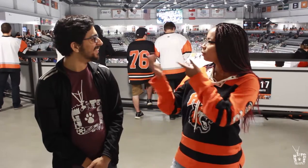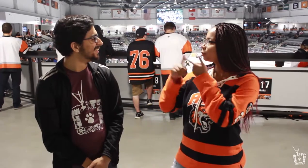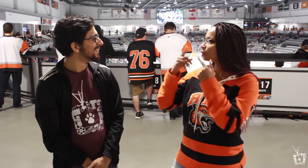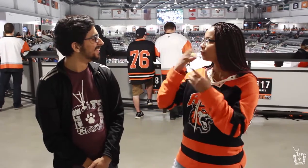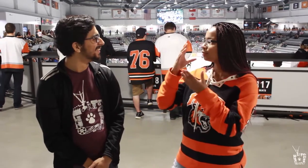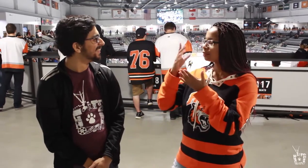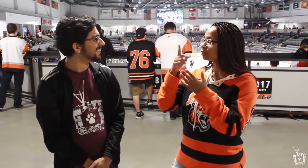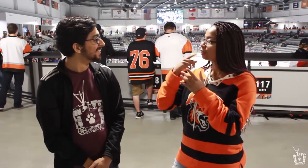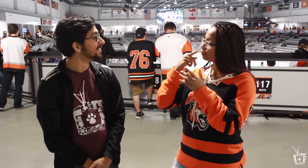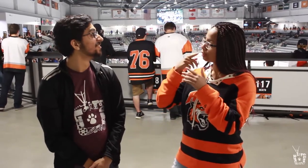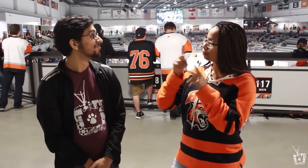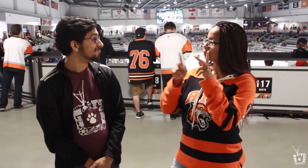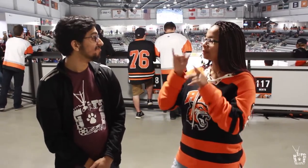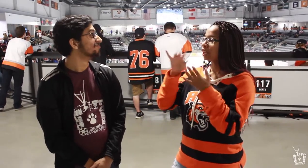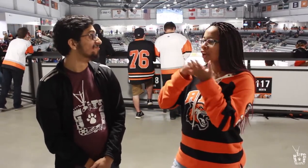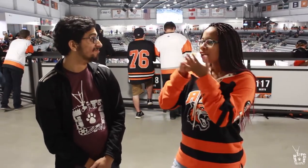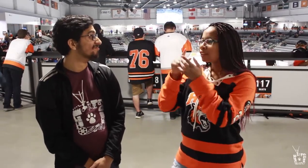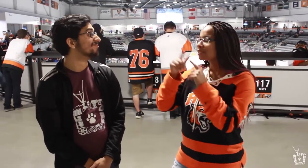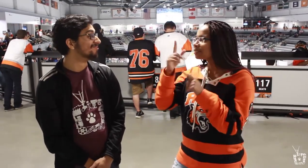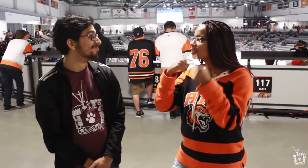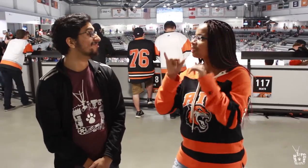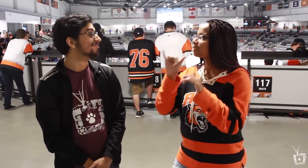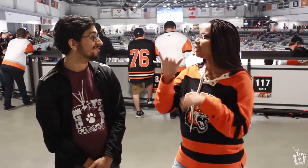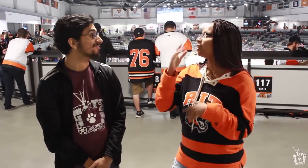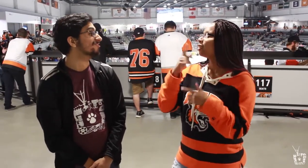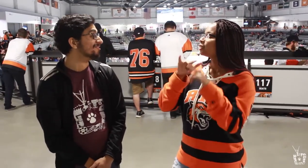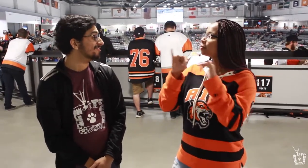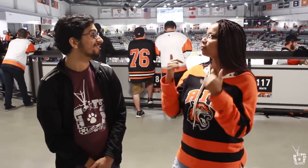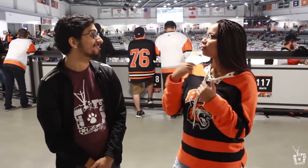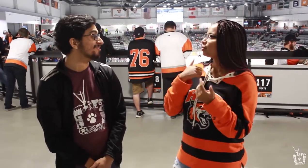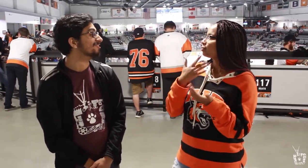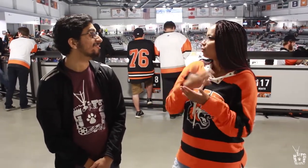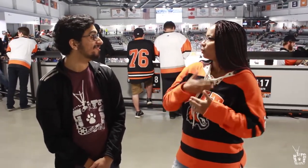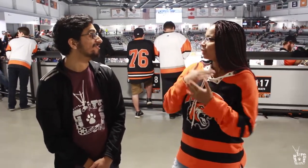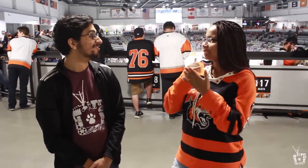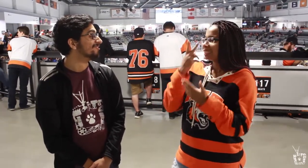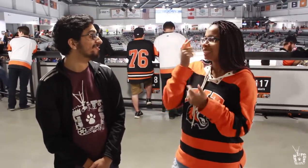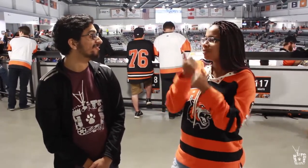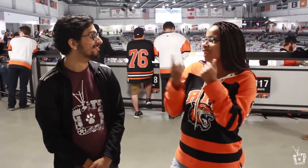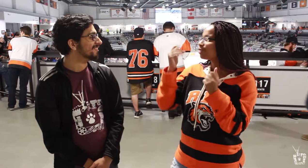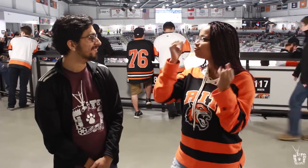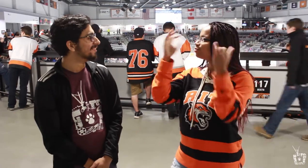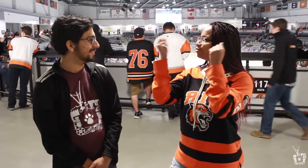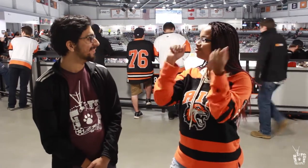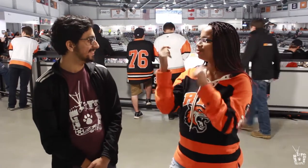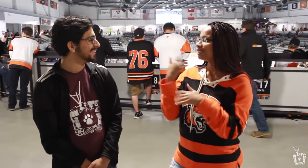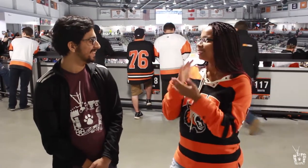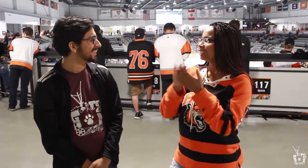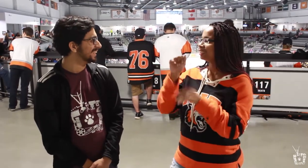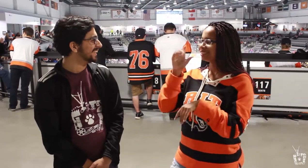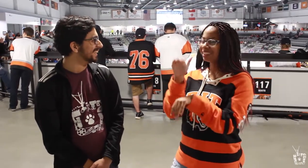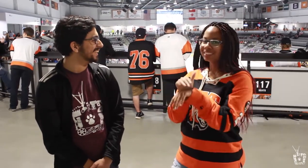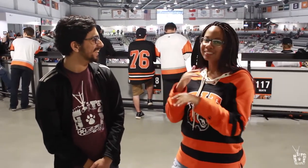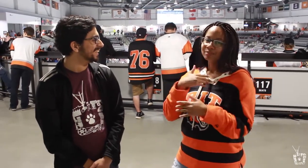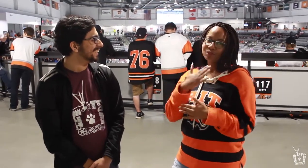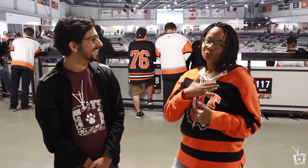it's nice to bring hearing people together. Hearing people learn sign language at the same that I enjoy seeing people sign. It's nice ASL Night.